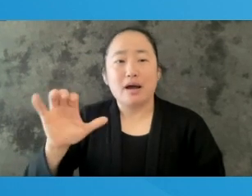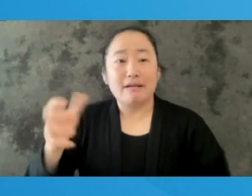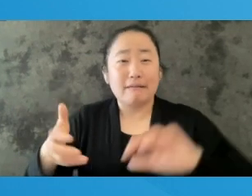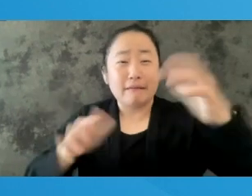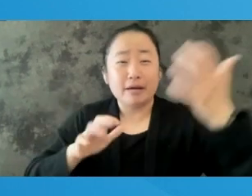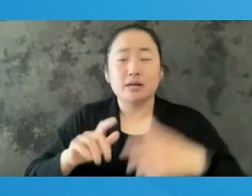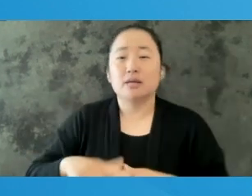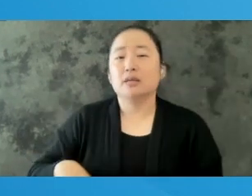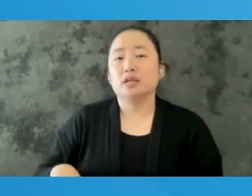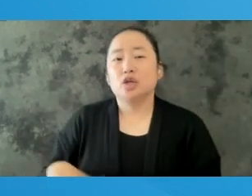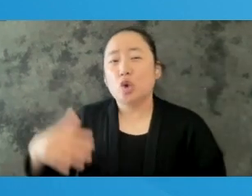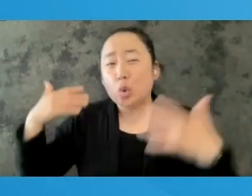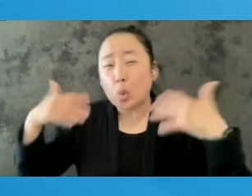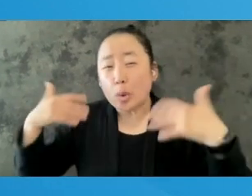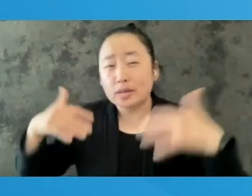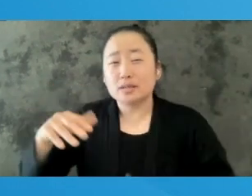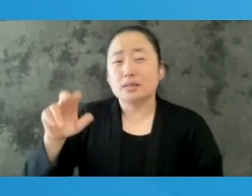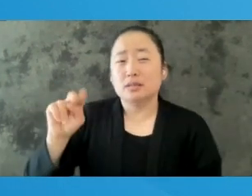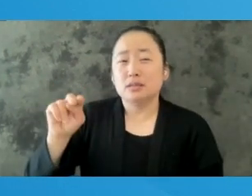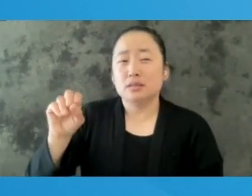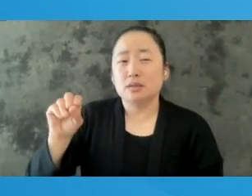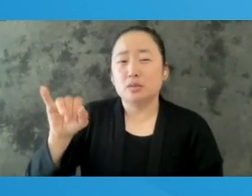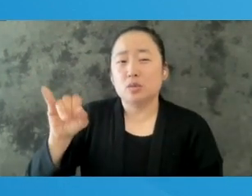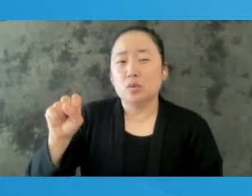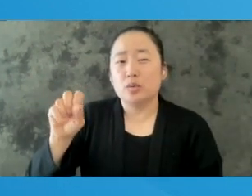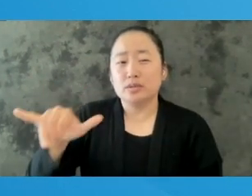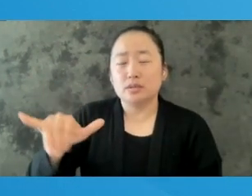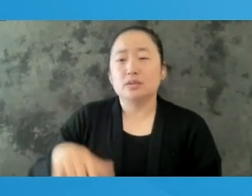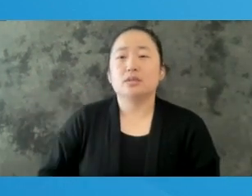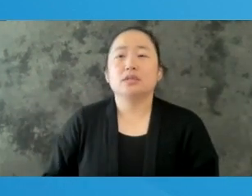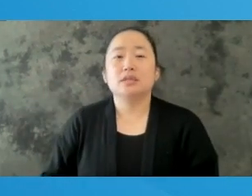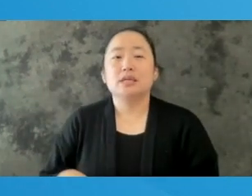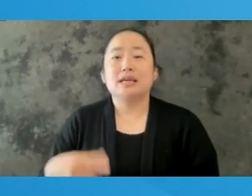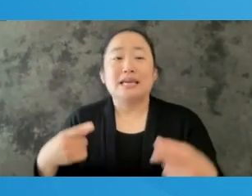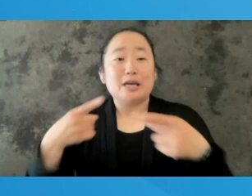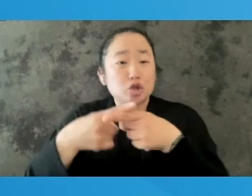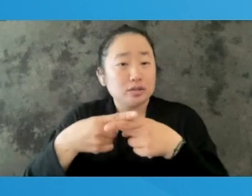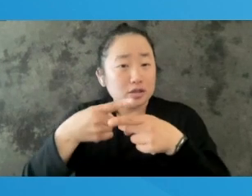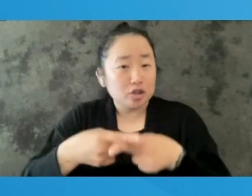Those two really complement each other. Intersections again.